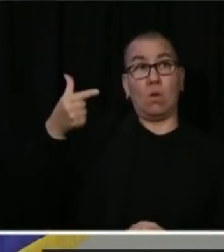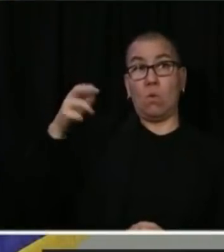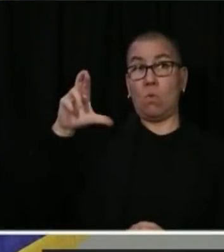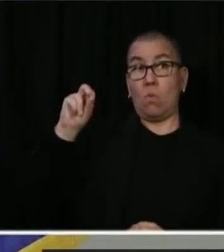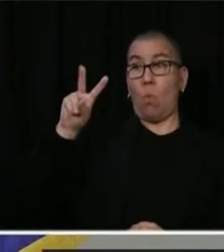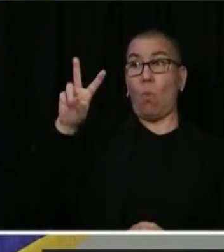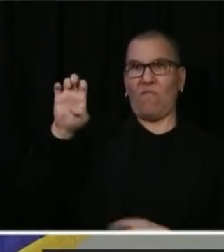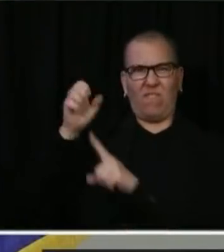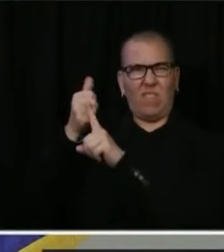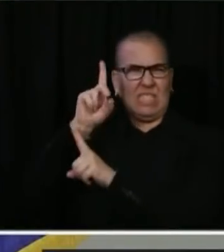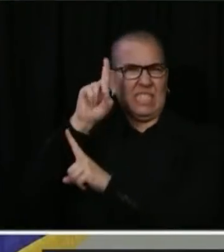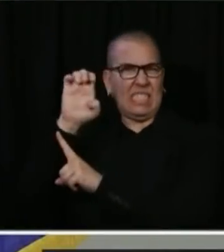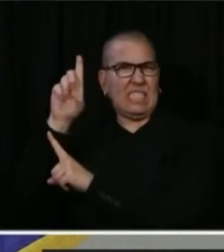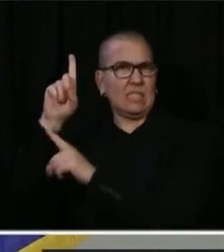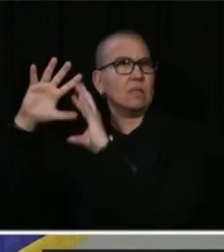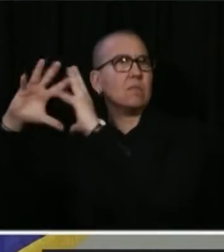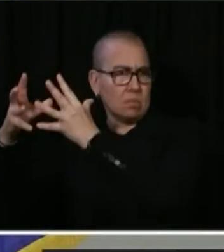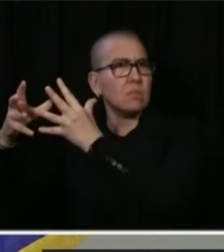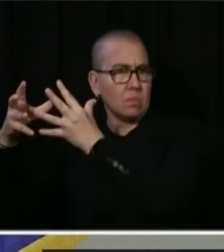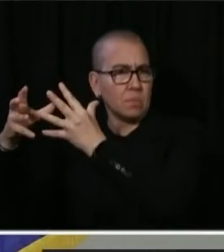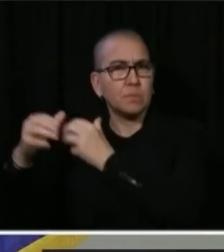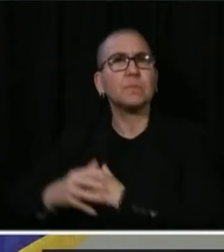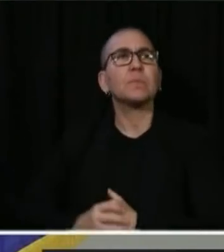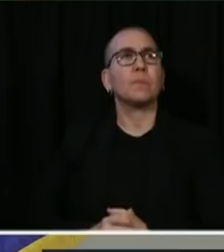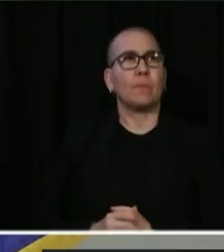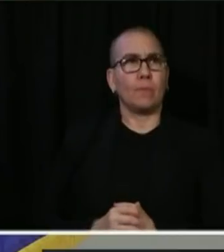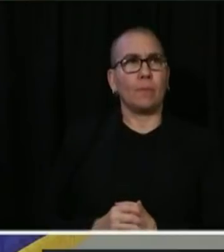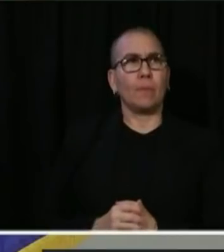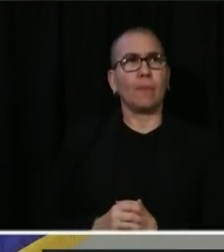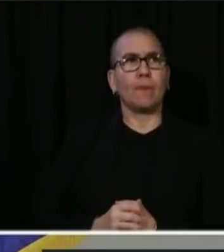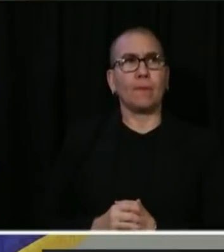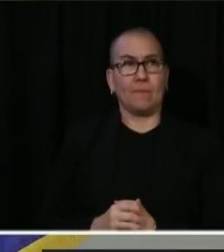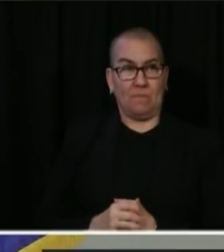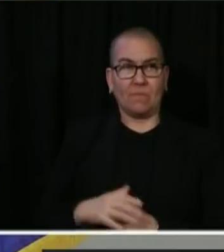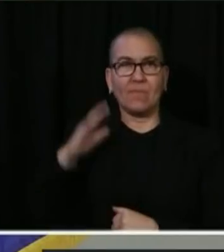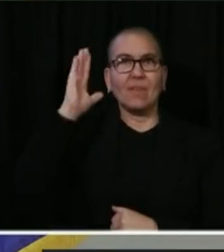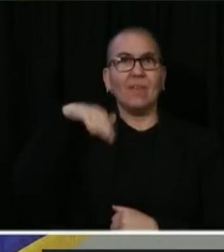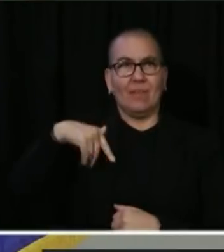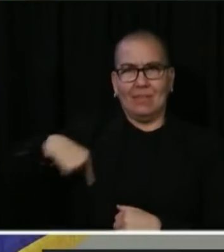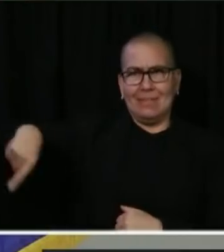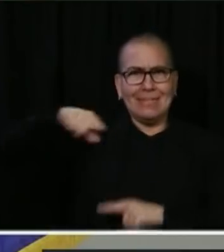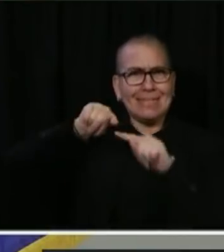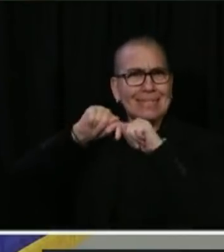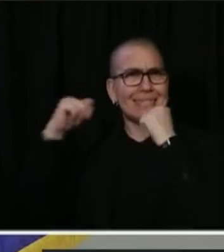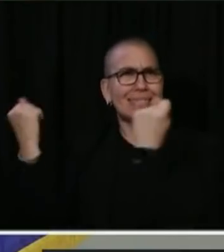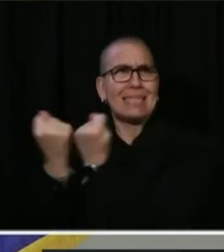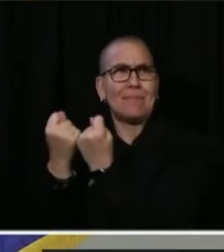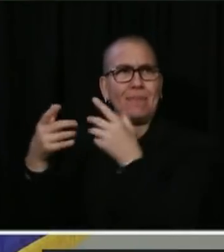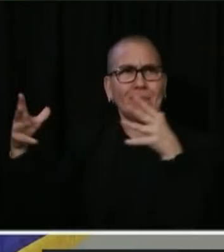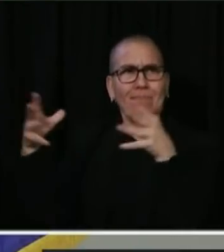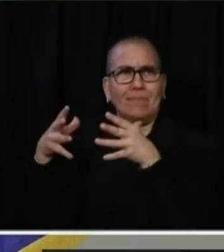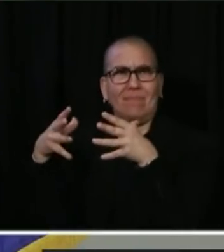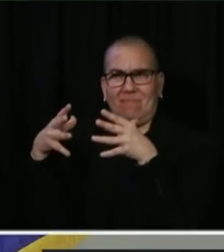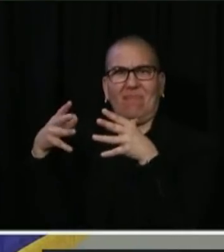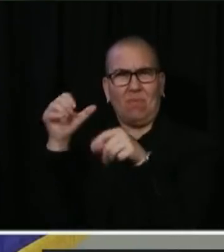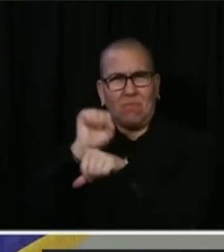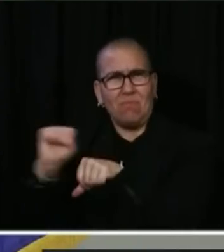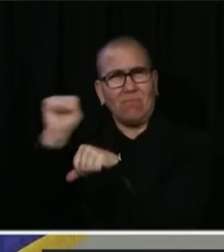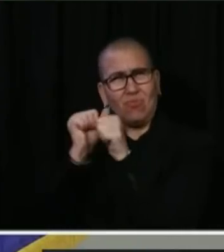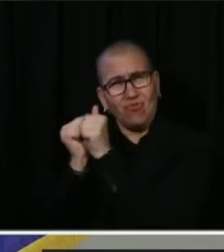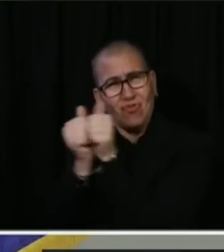THANK YOU FOR WATCHING.